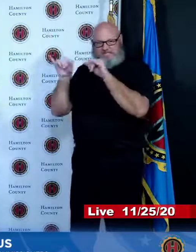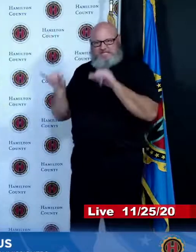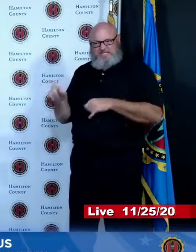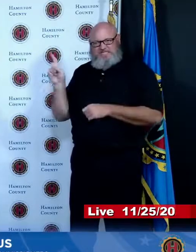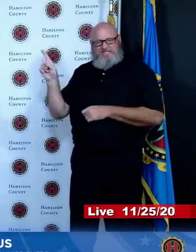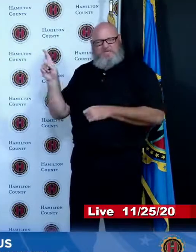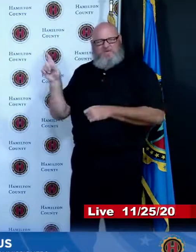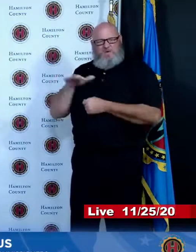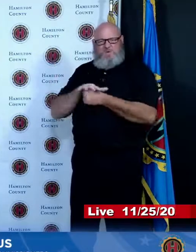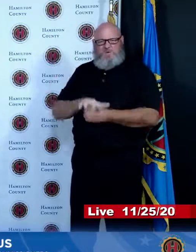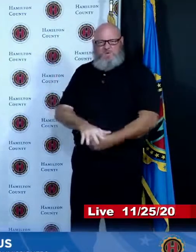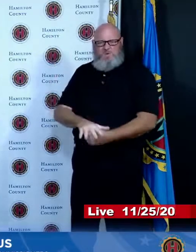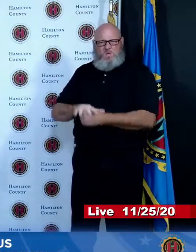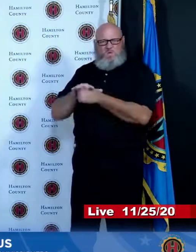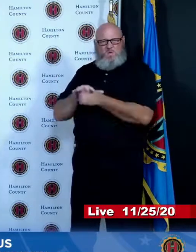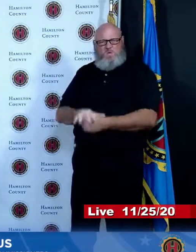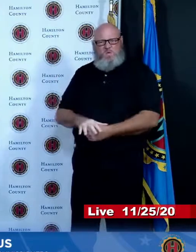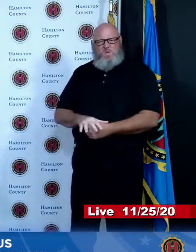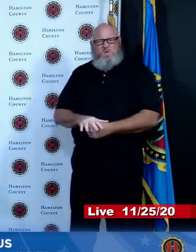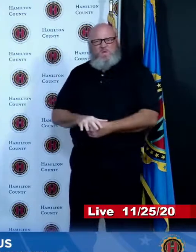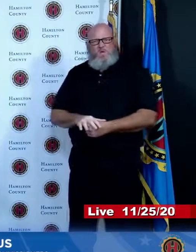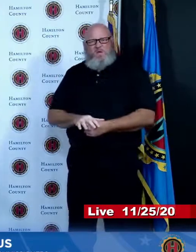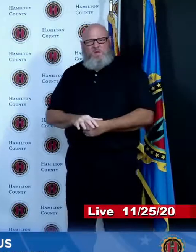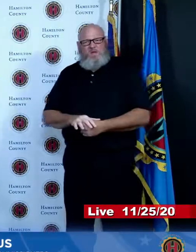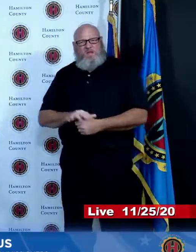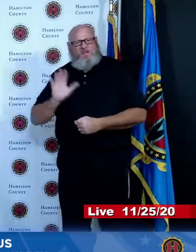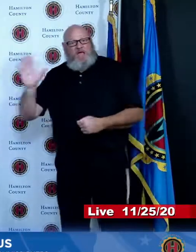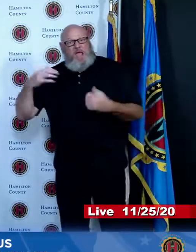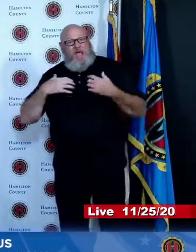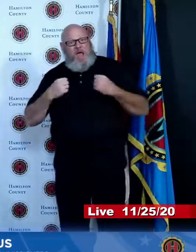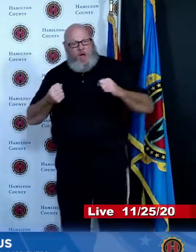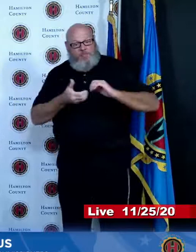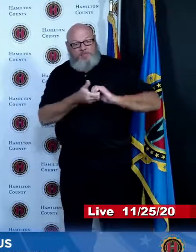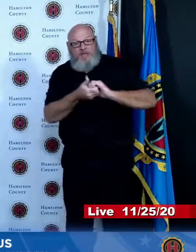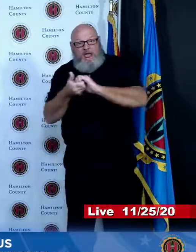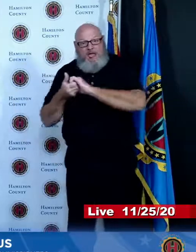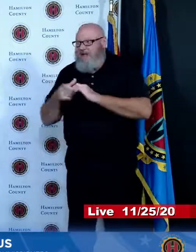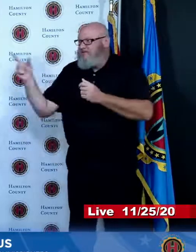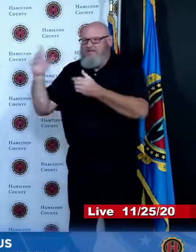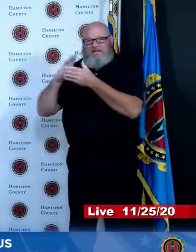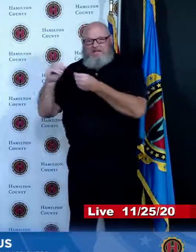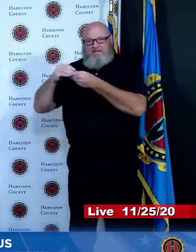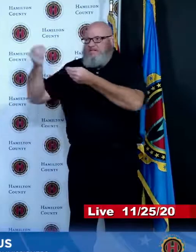Health Collaborative Dr Lofgren talked about it and so recently we had a meeting of the